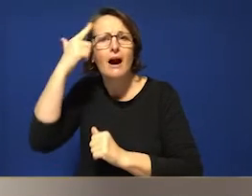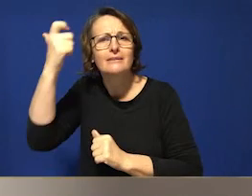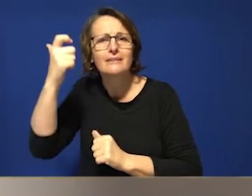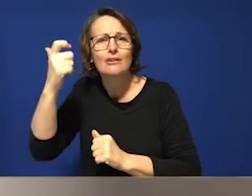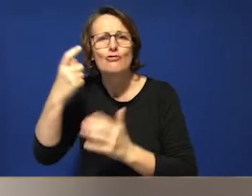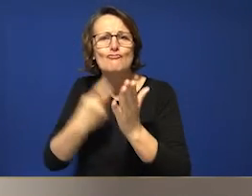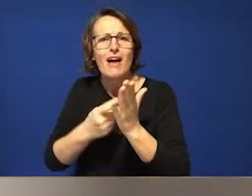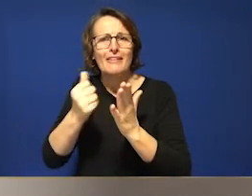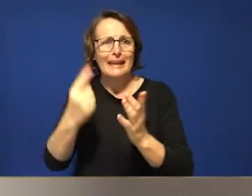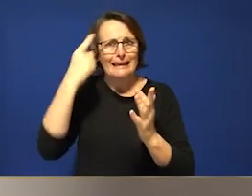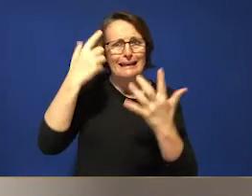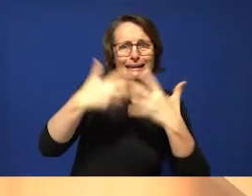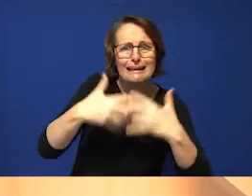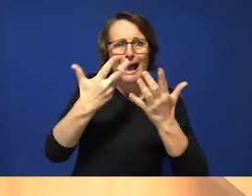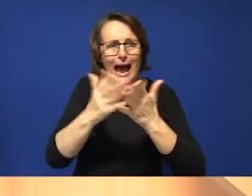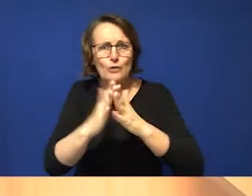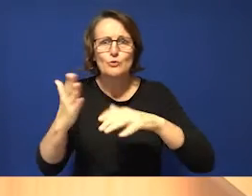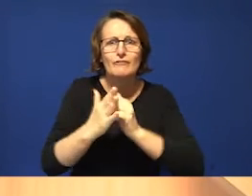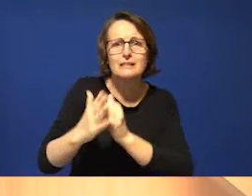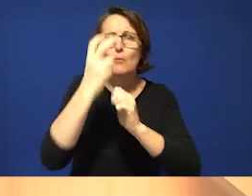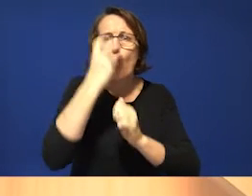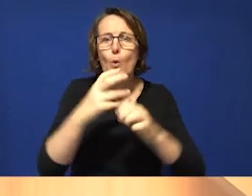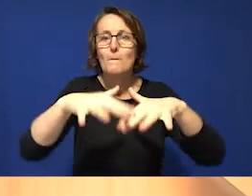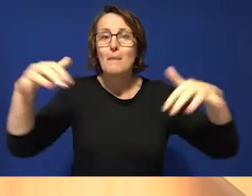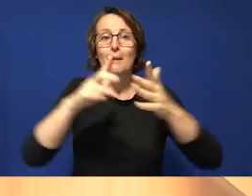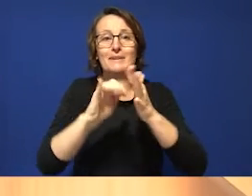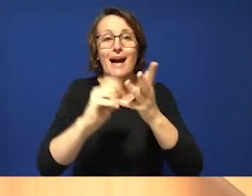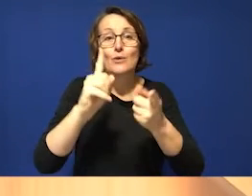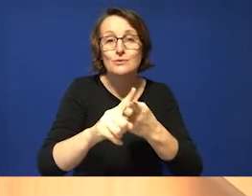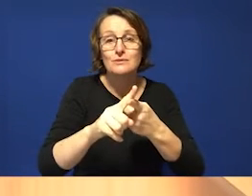So I guess what I'd be interested in you both